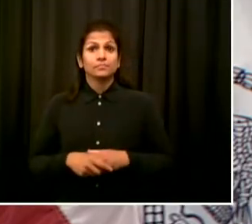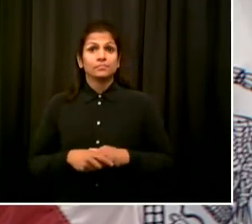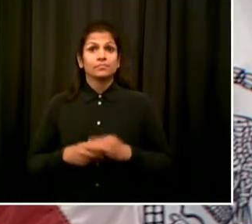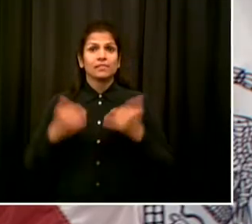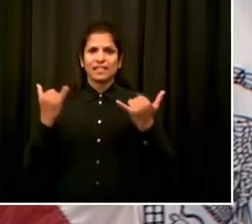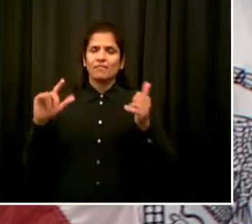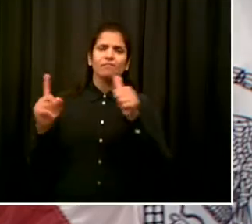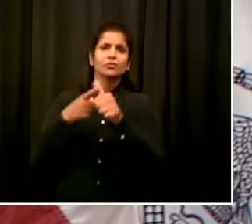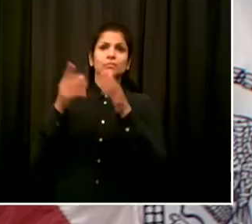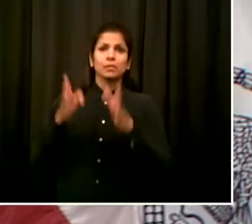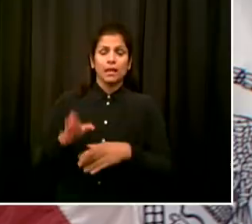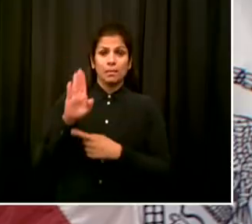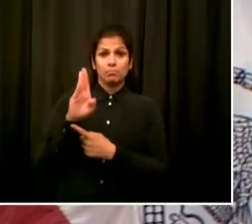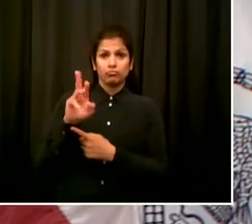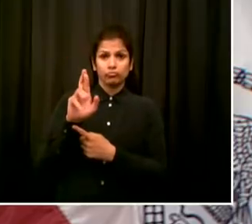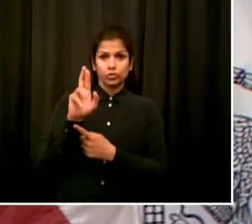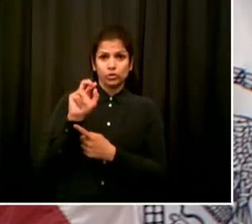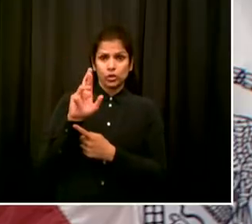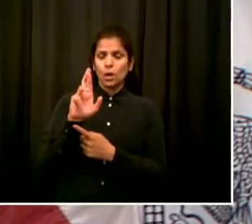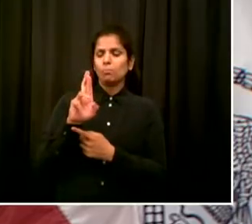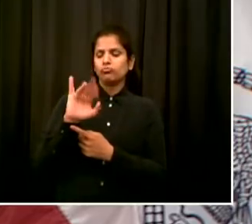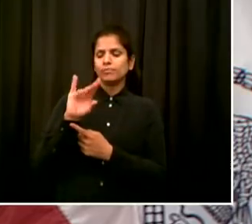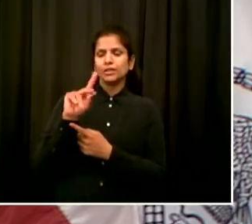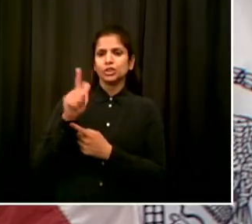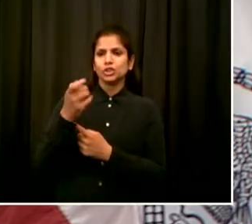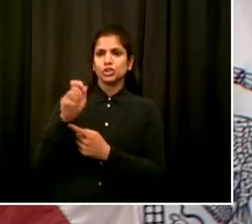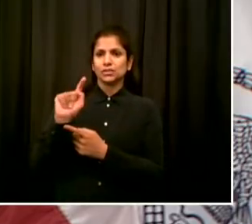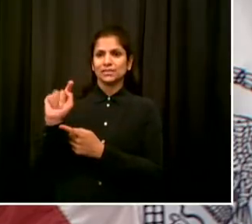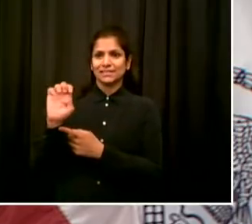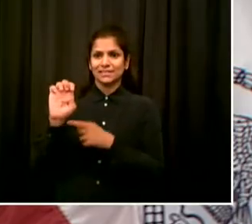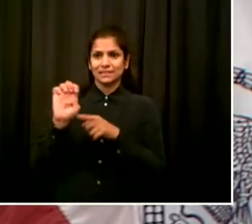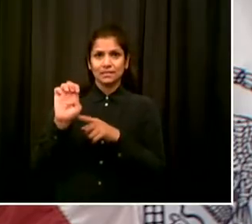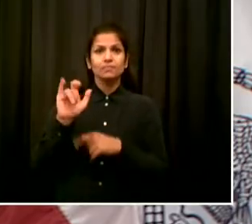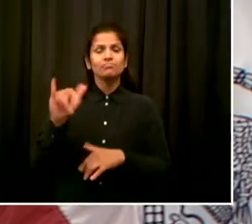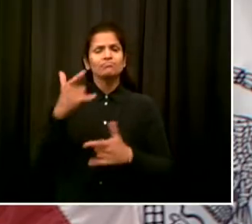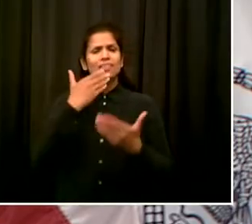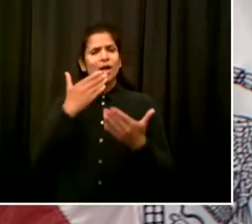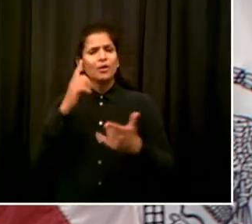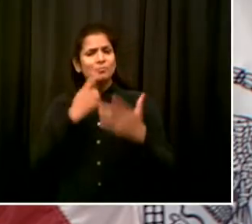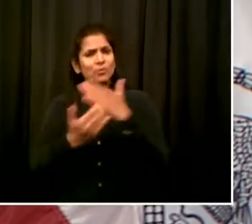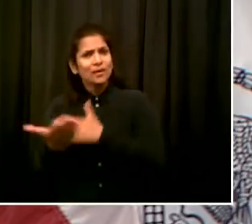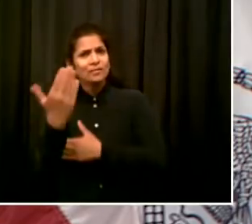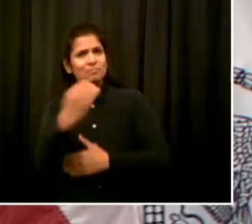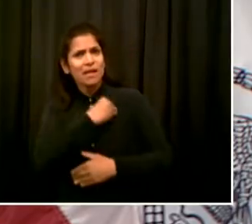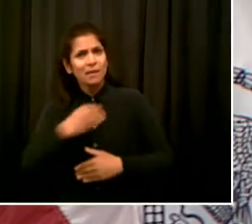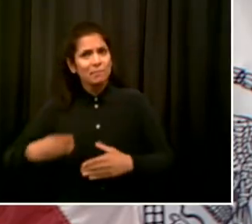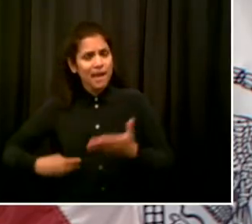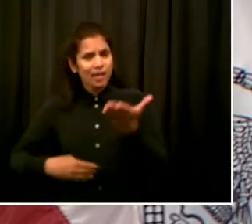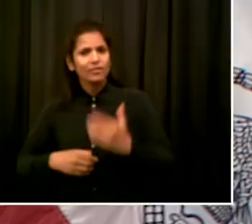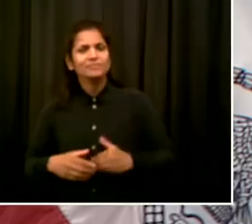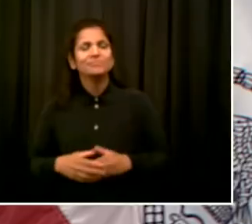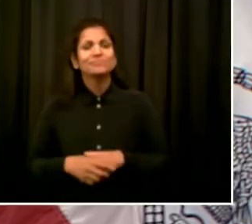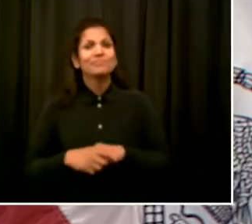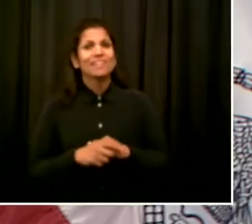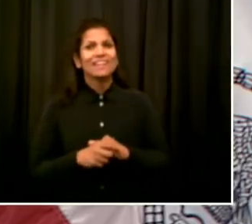WNYC. OGOD